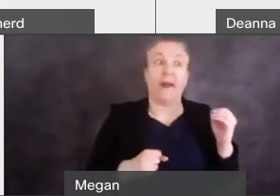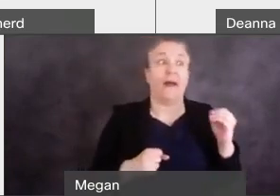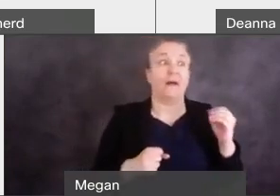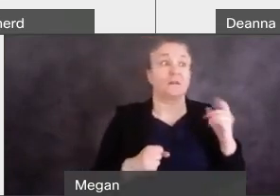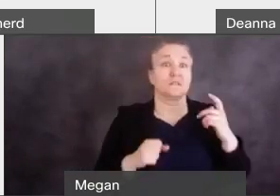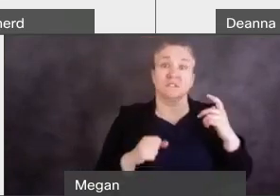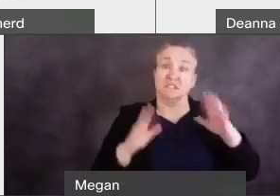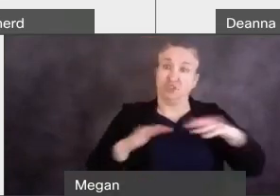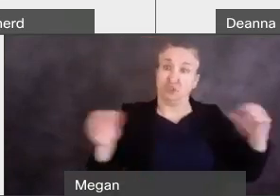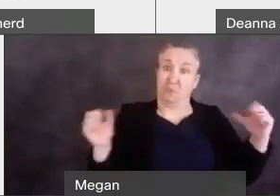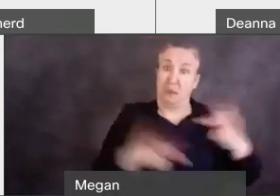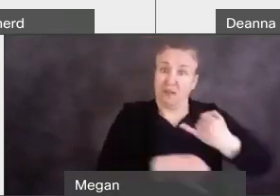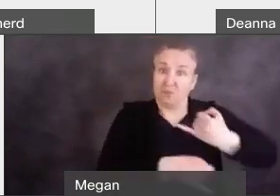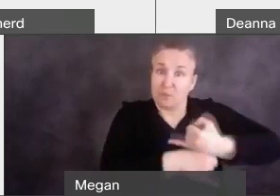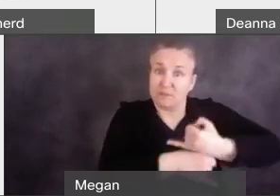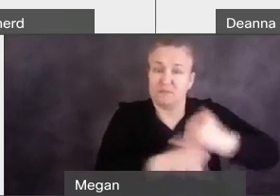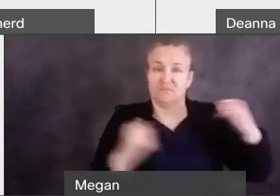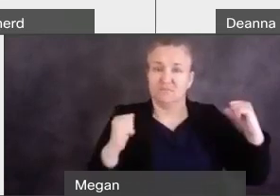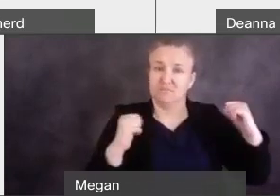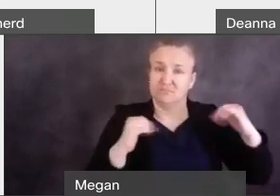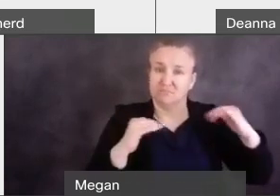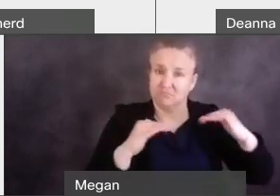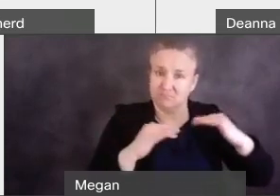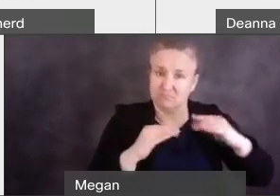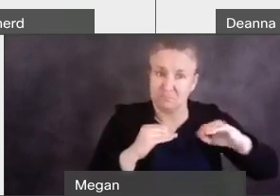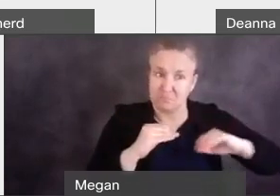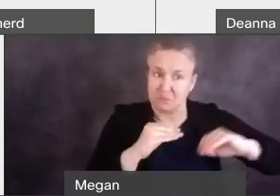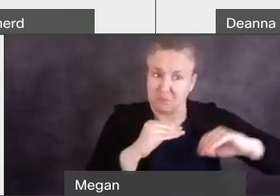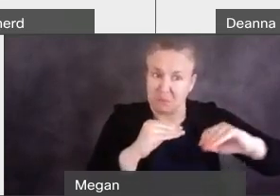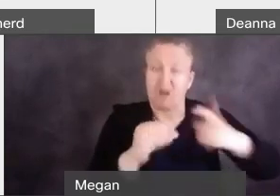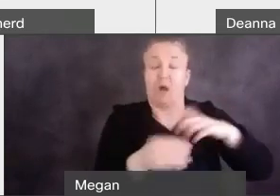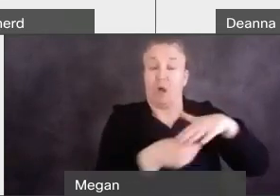the schools and support our local school boards that are making those decisions.